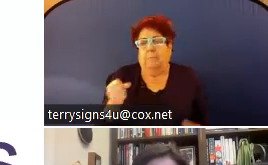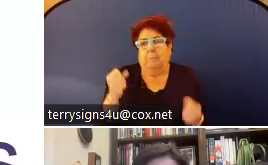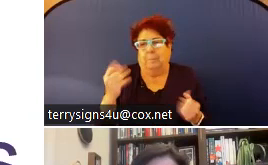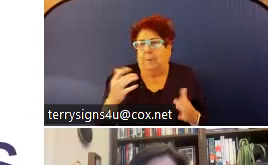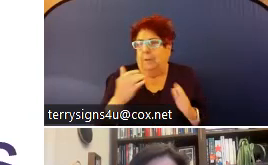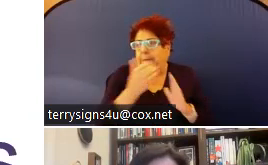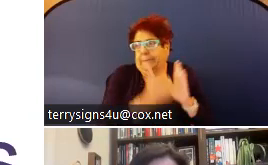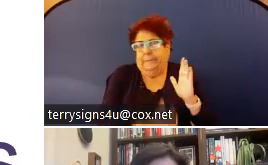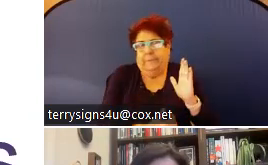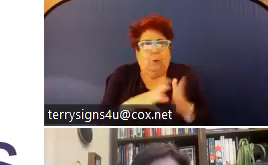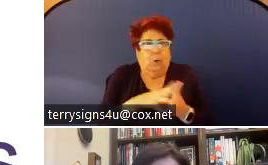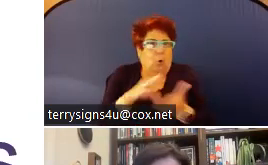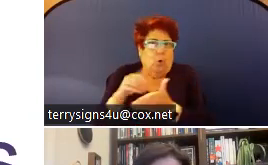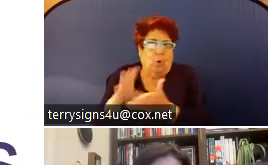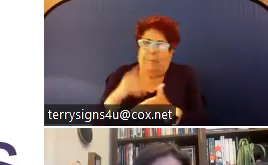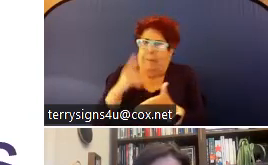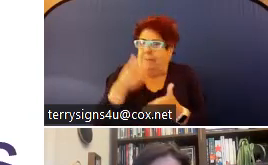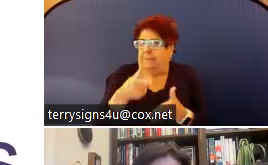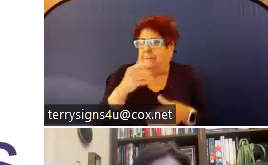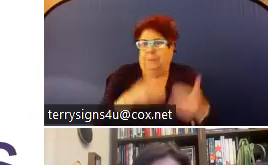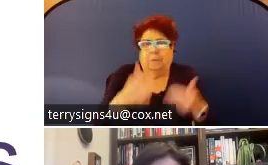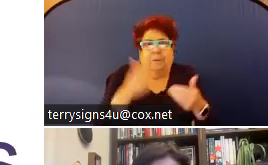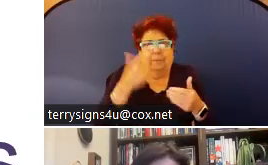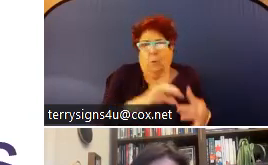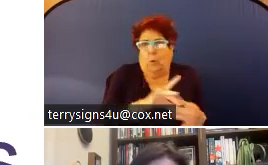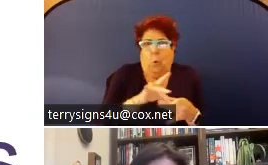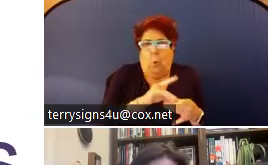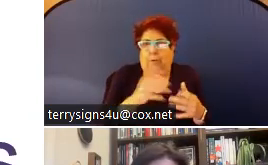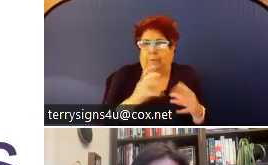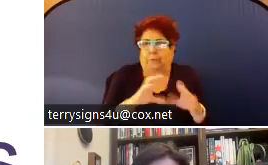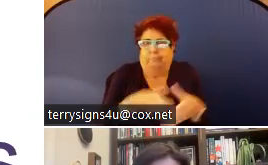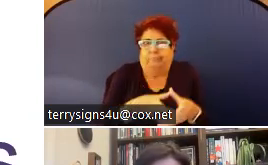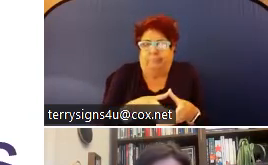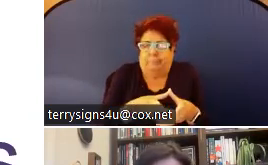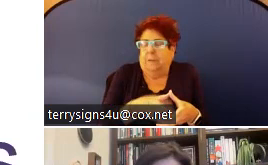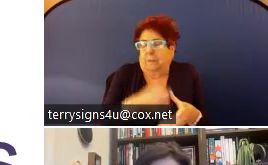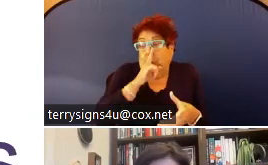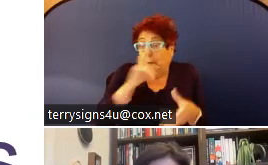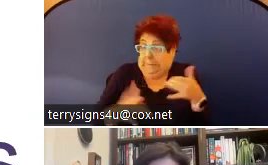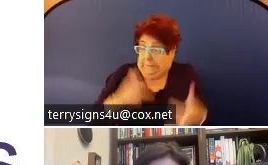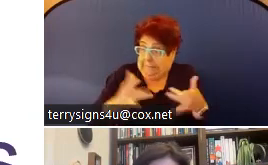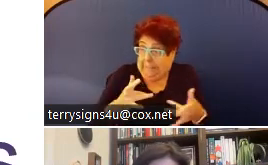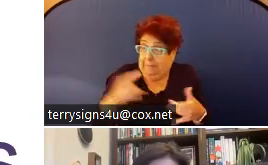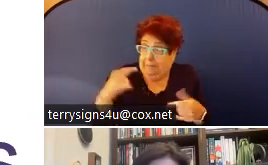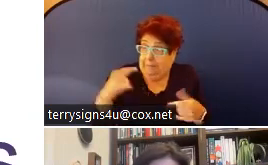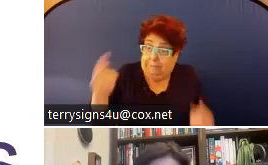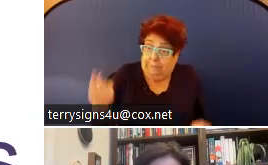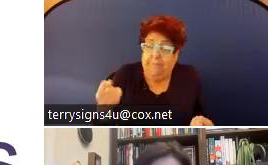coalition process. It has been really exciting and really telling to see the commitment that a lot